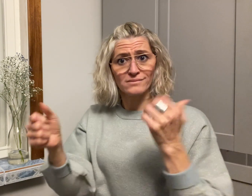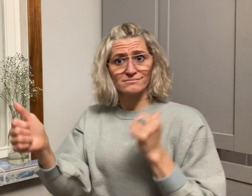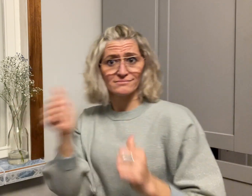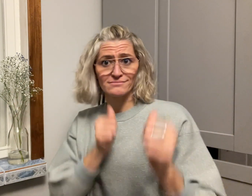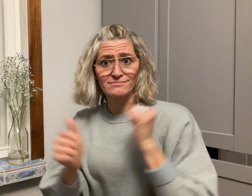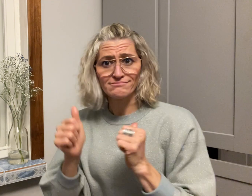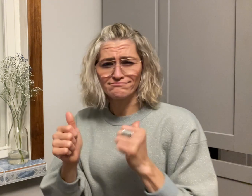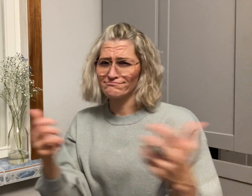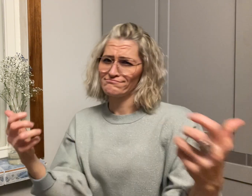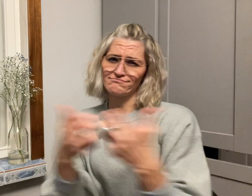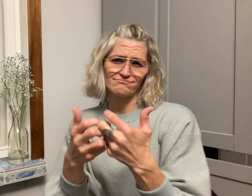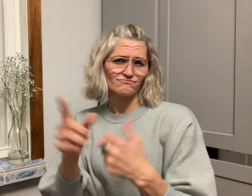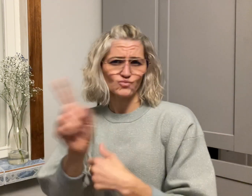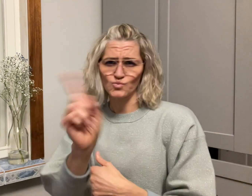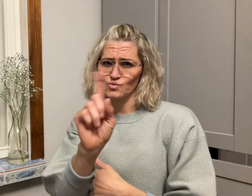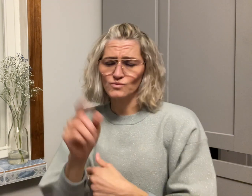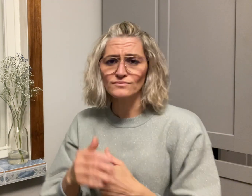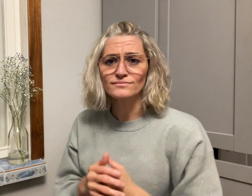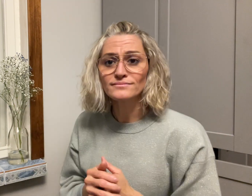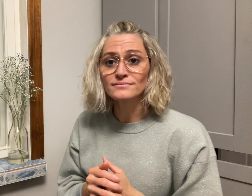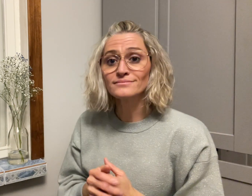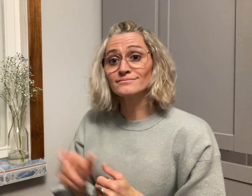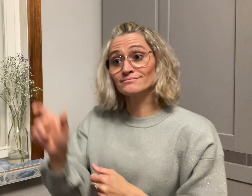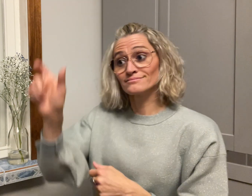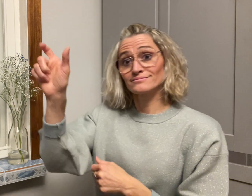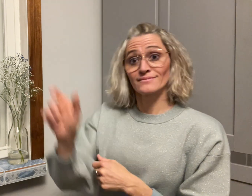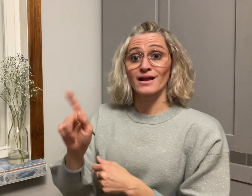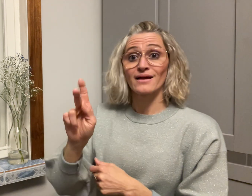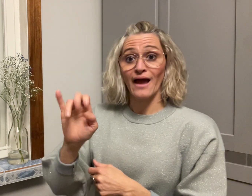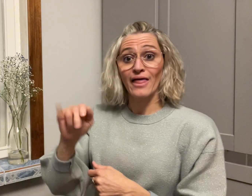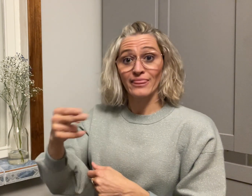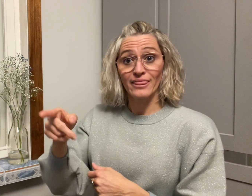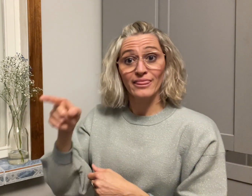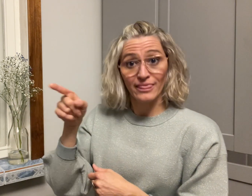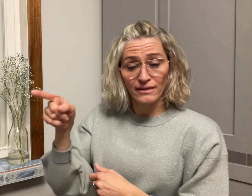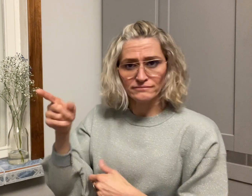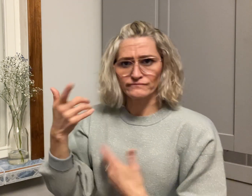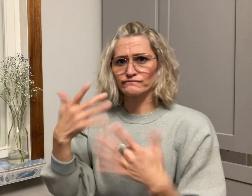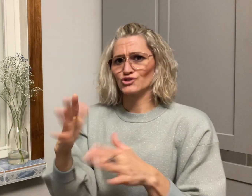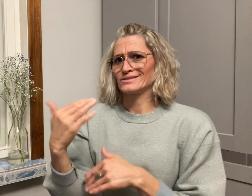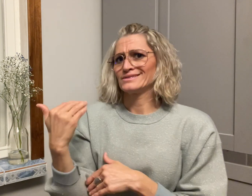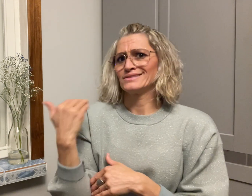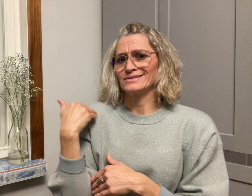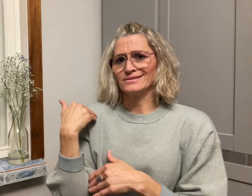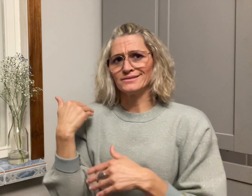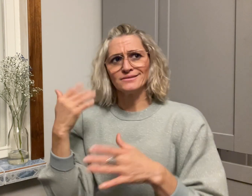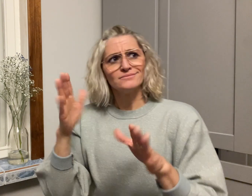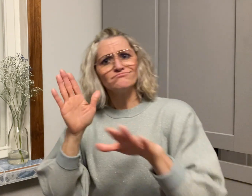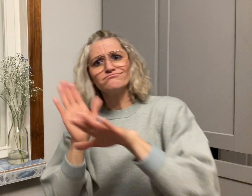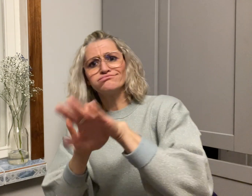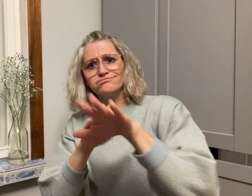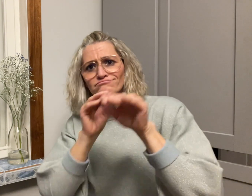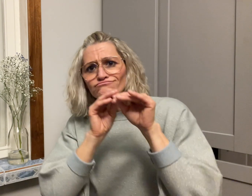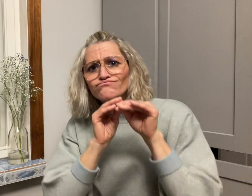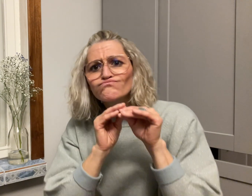shared publicly that the matter between Keith and TDF